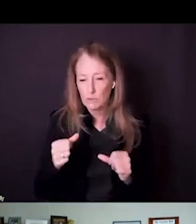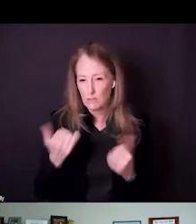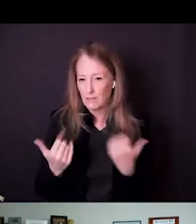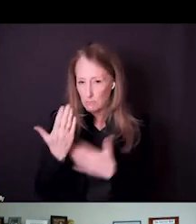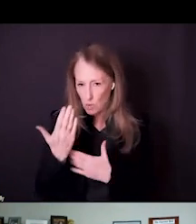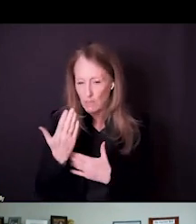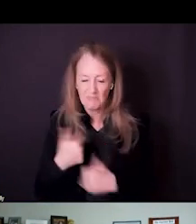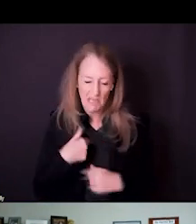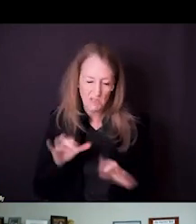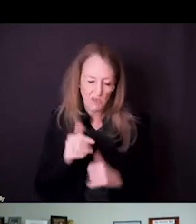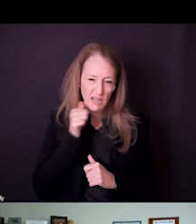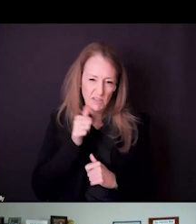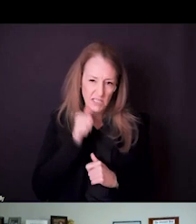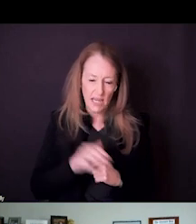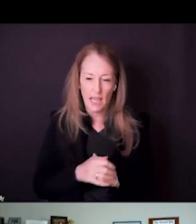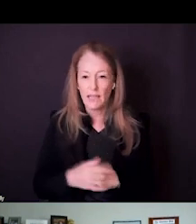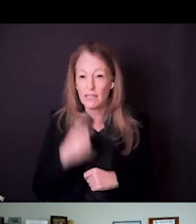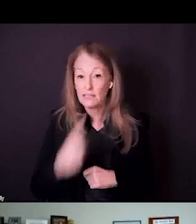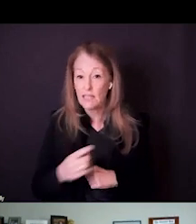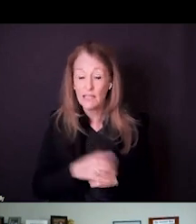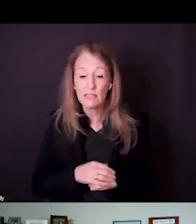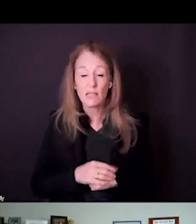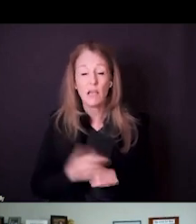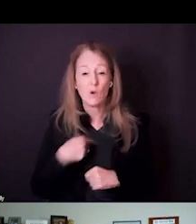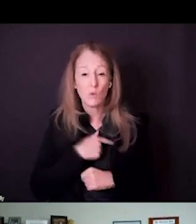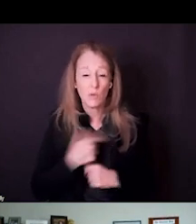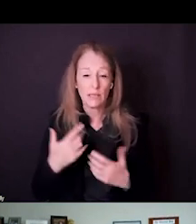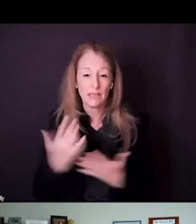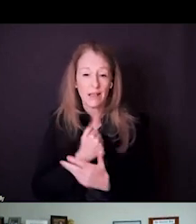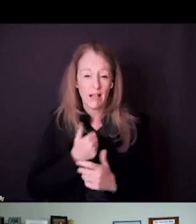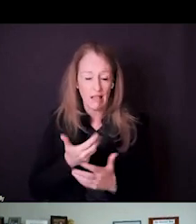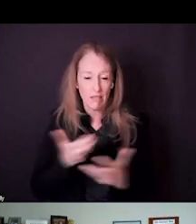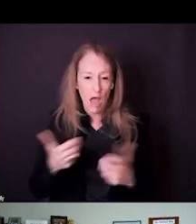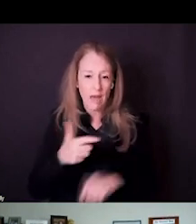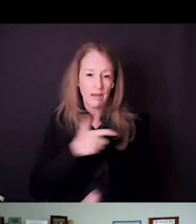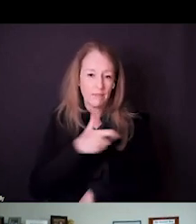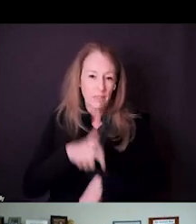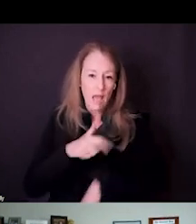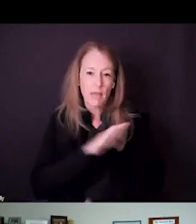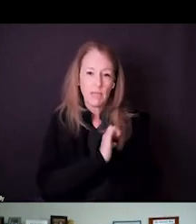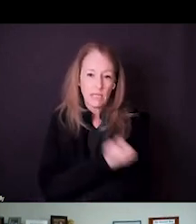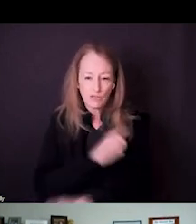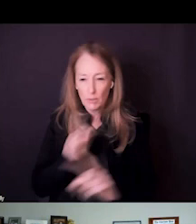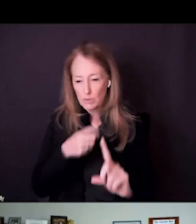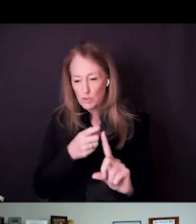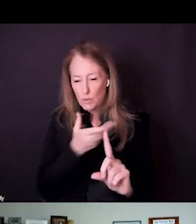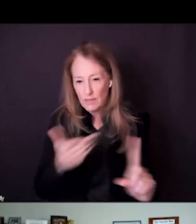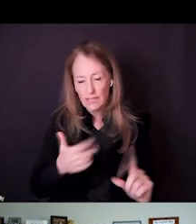MORNING. WE SPEND A LOT OF TIME AND ENERGY PURSUING THINGS THAT WE DON'T HAVE RATHER THAN APPRECIATING THE PEOPLE WE DO